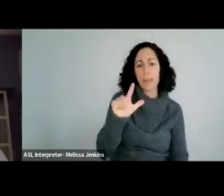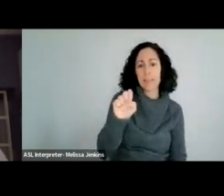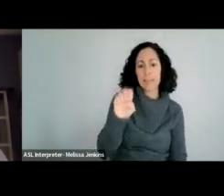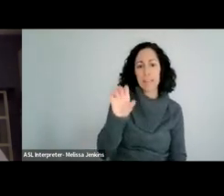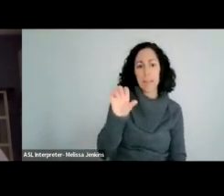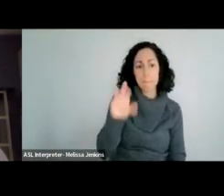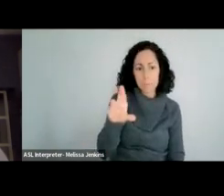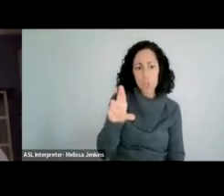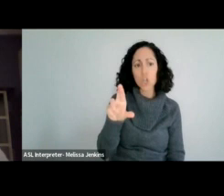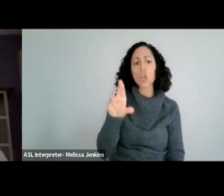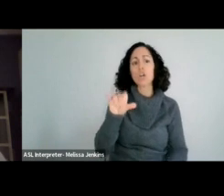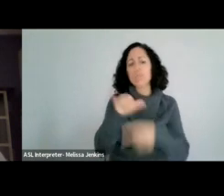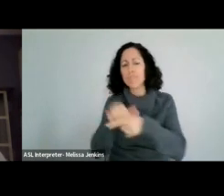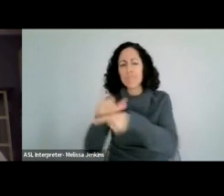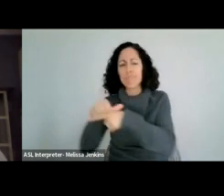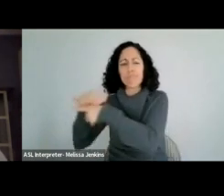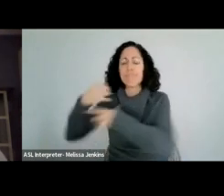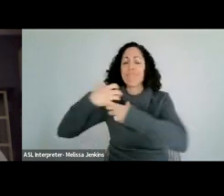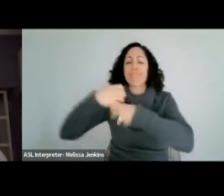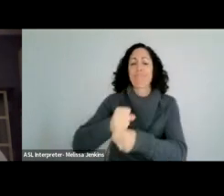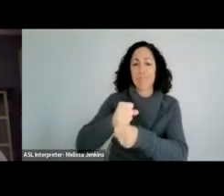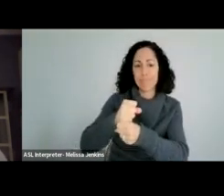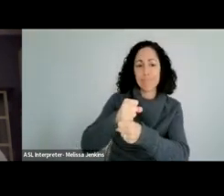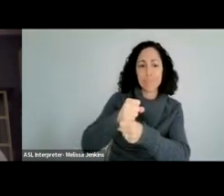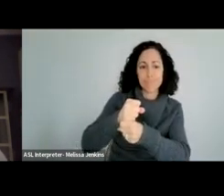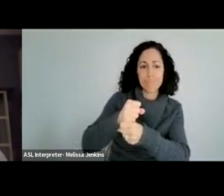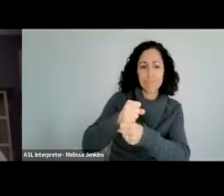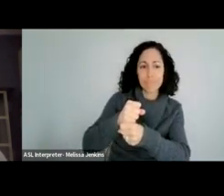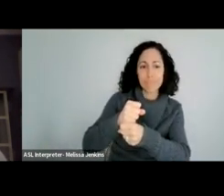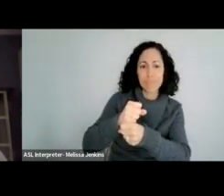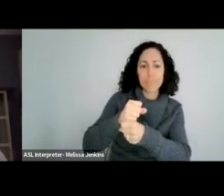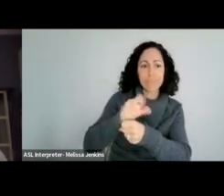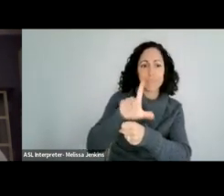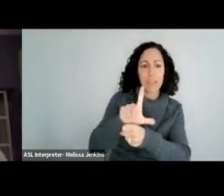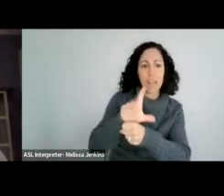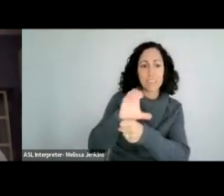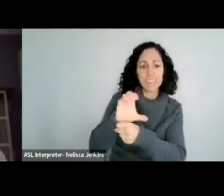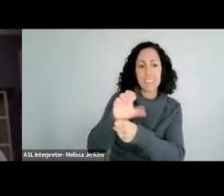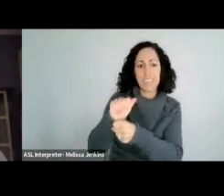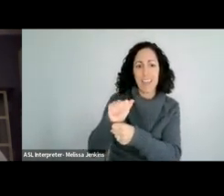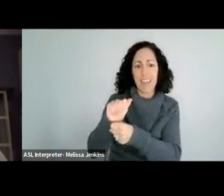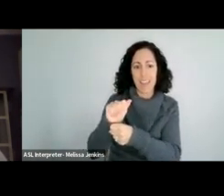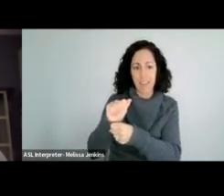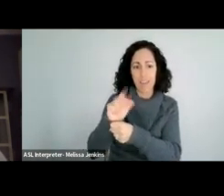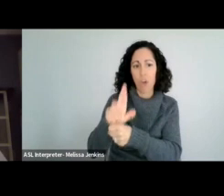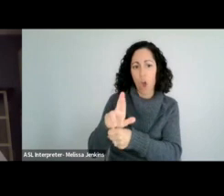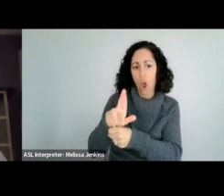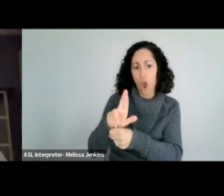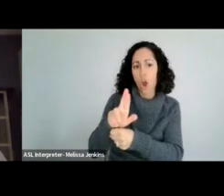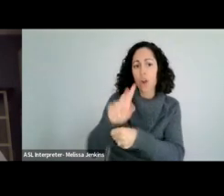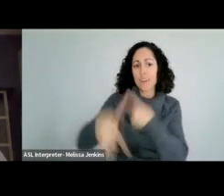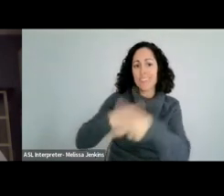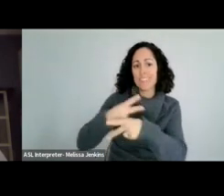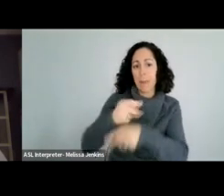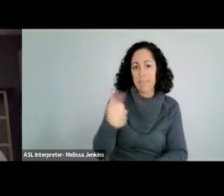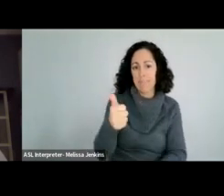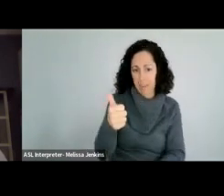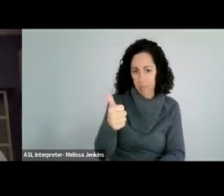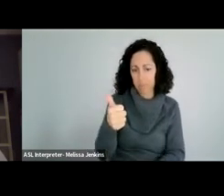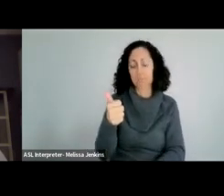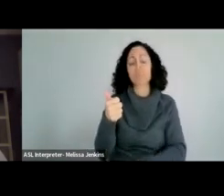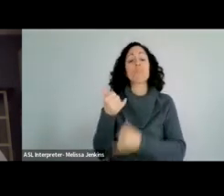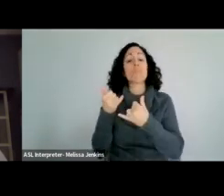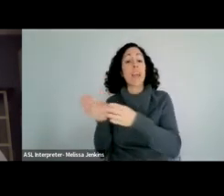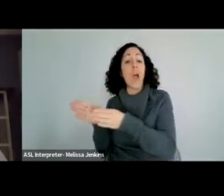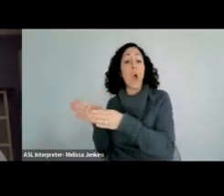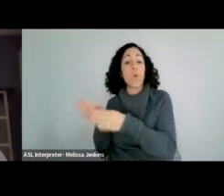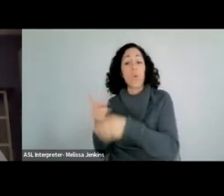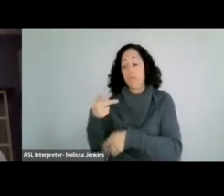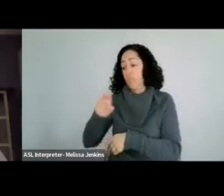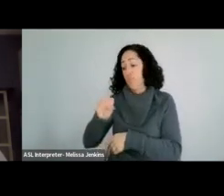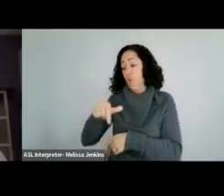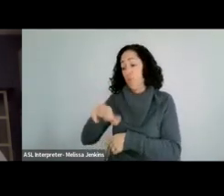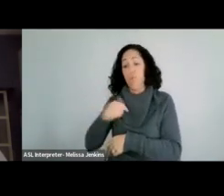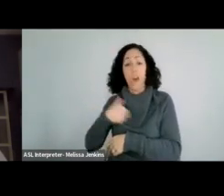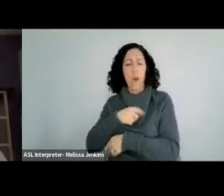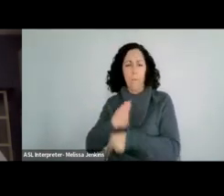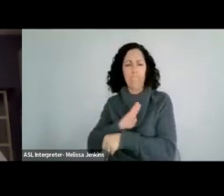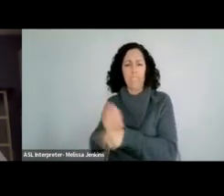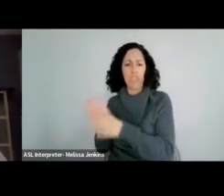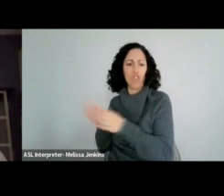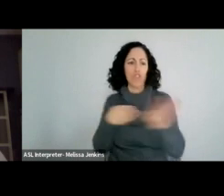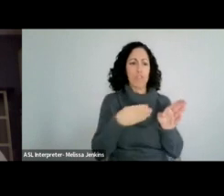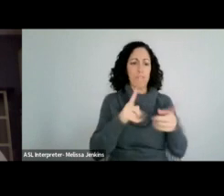and therefore the natural shift was there. So since this time, ProQR has shifted its focus onto genetic eye diseases.